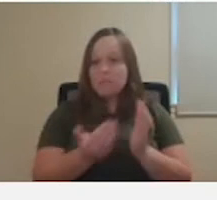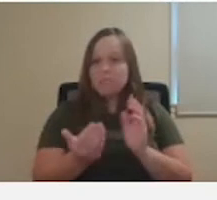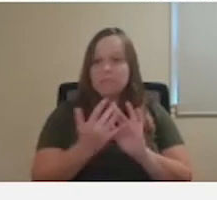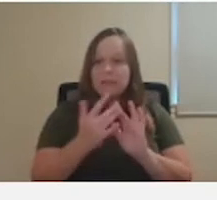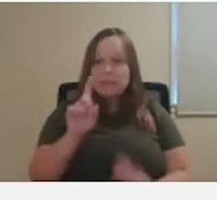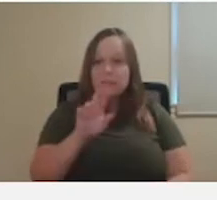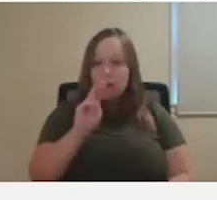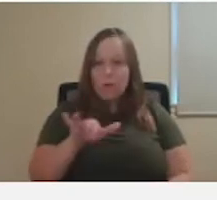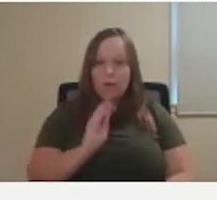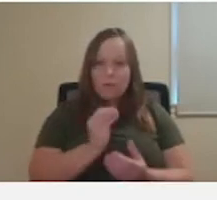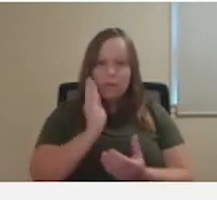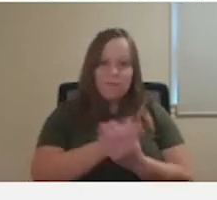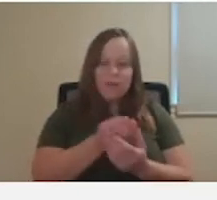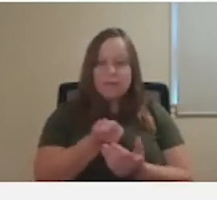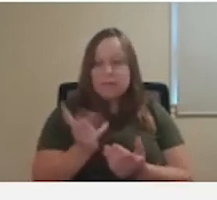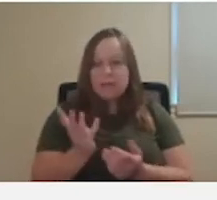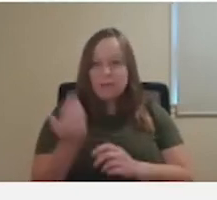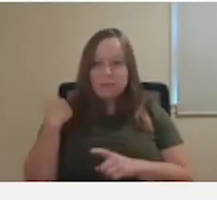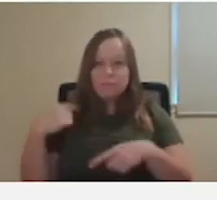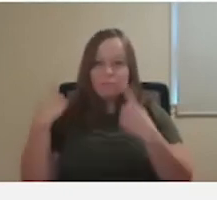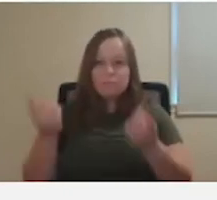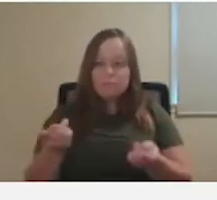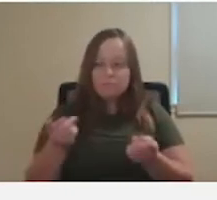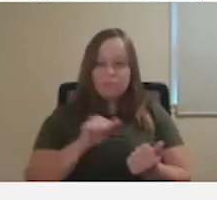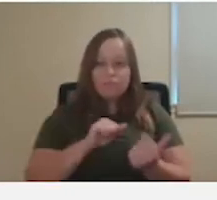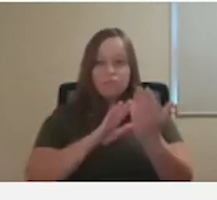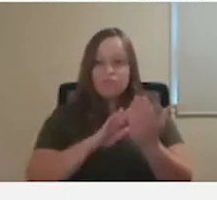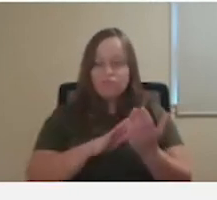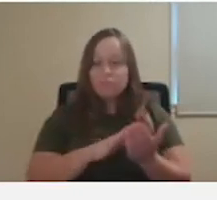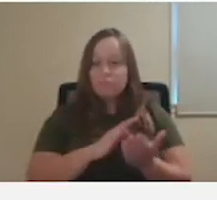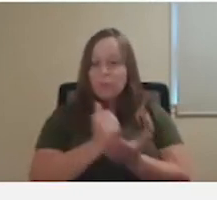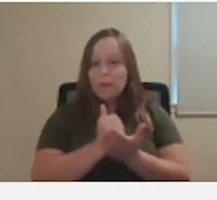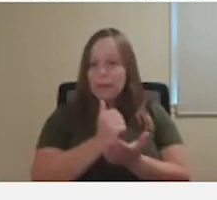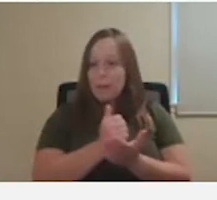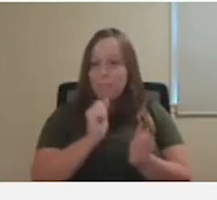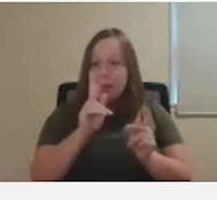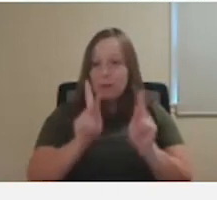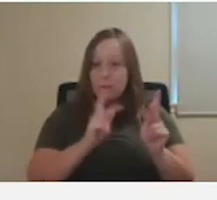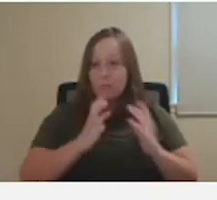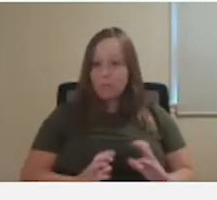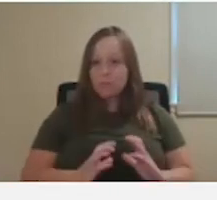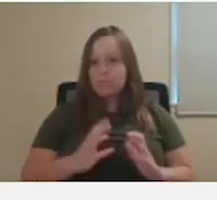We filed several of these. We've represented many clients in this complaint process.